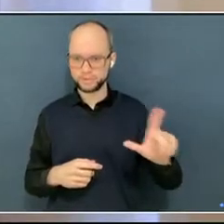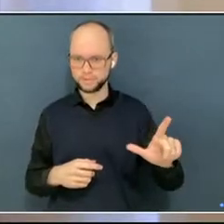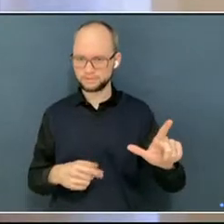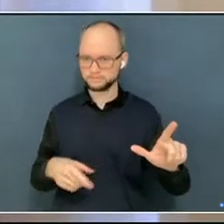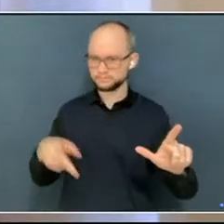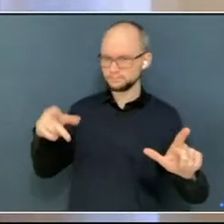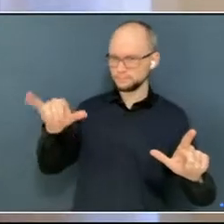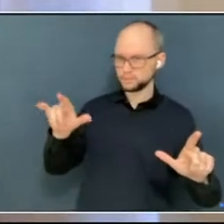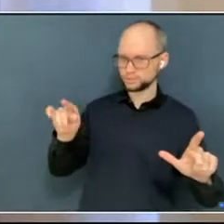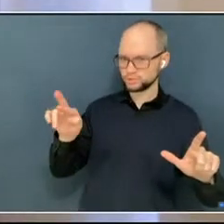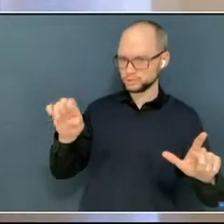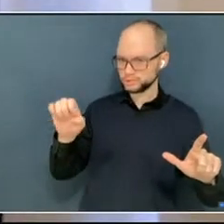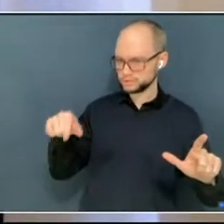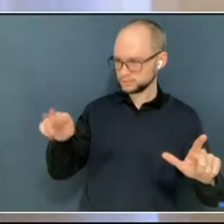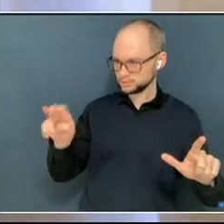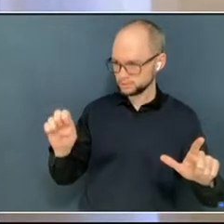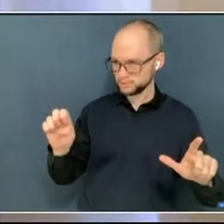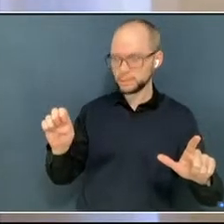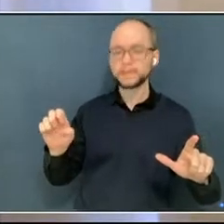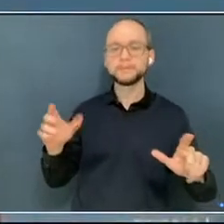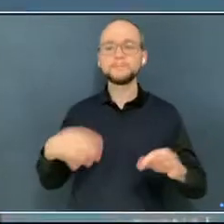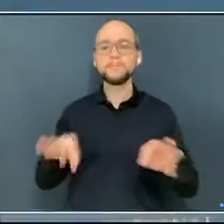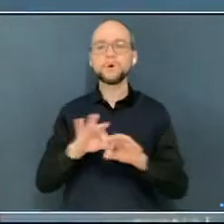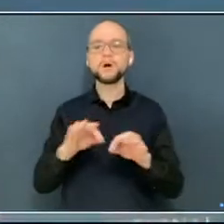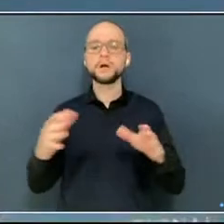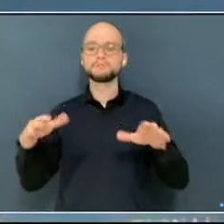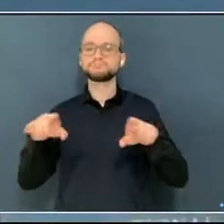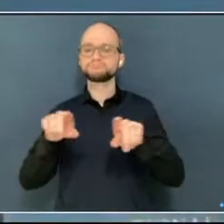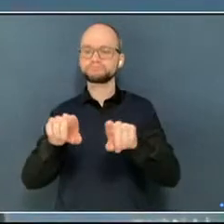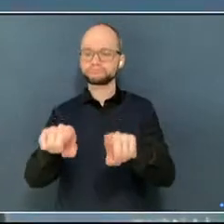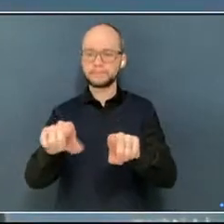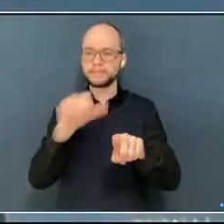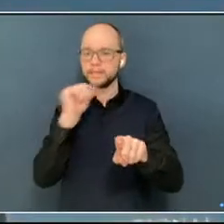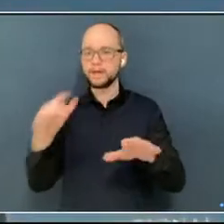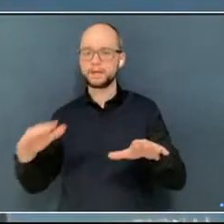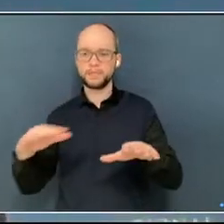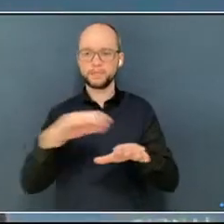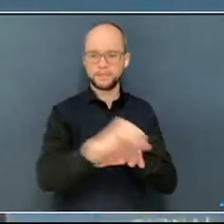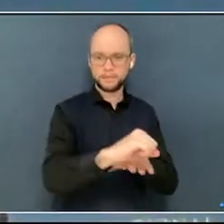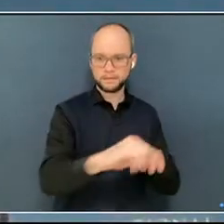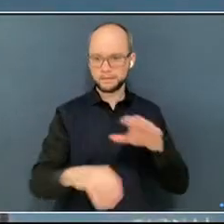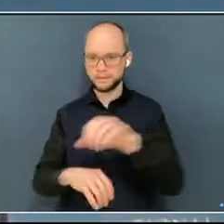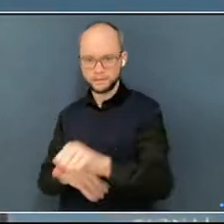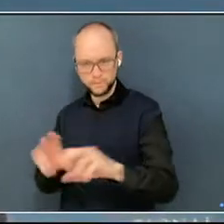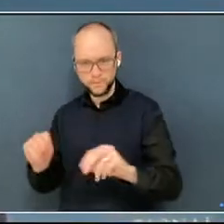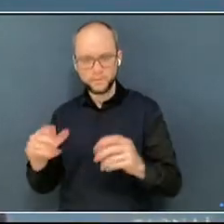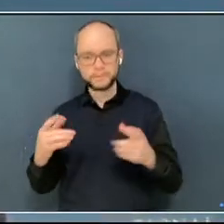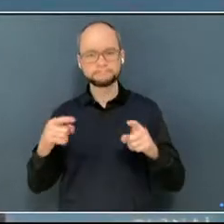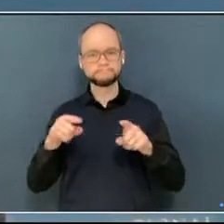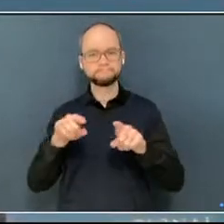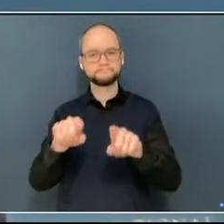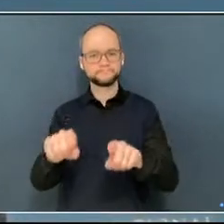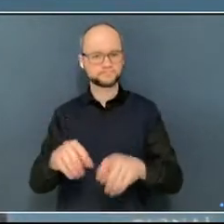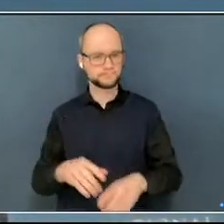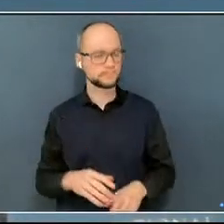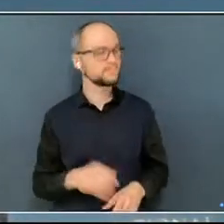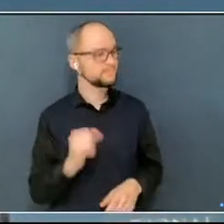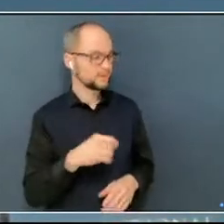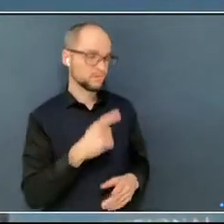Yeah. I mean it's amazing to me that these parks have lasted and are so well loved